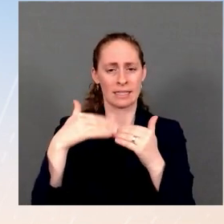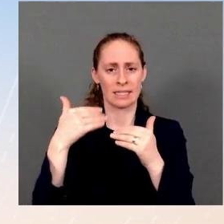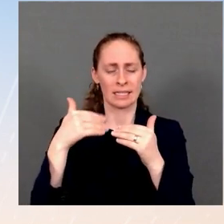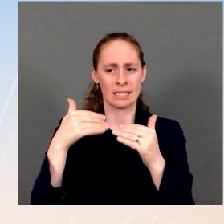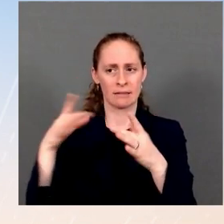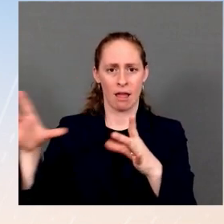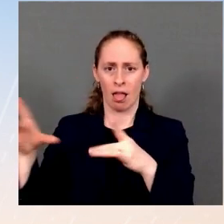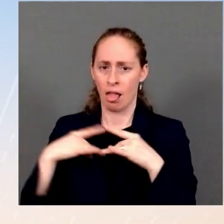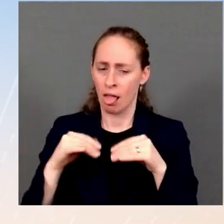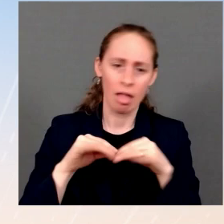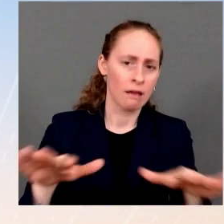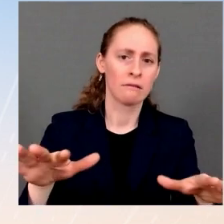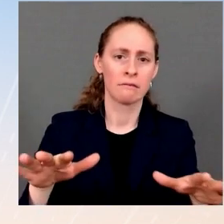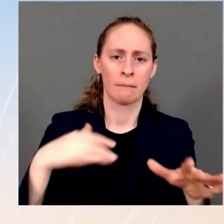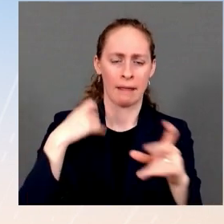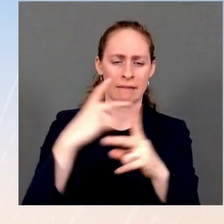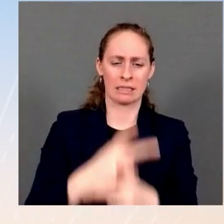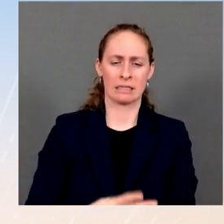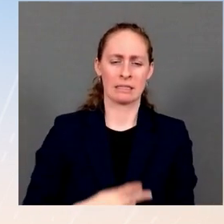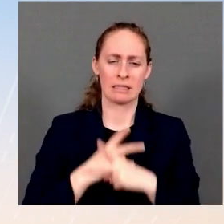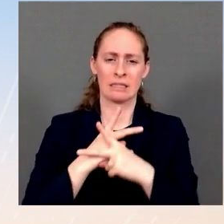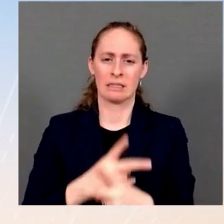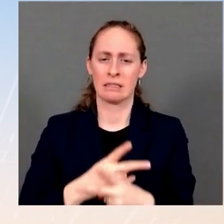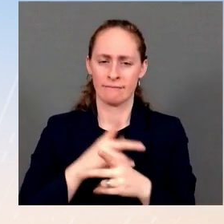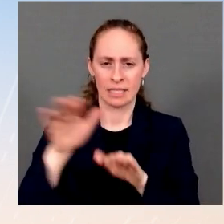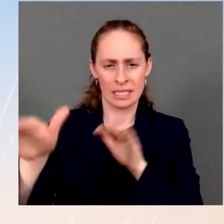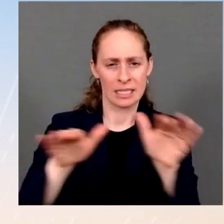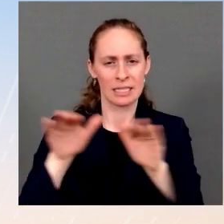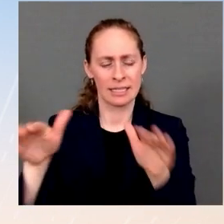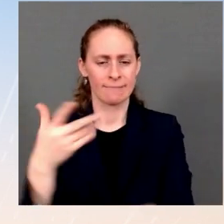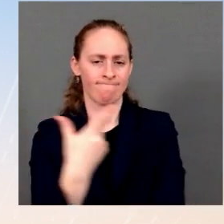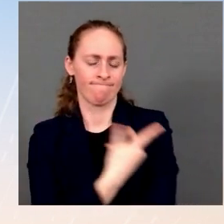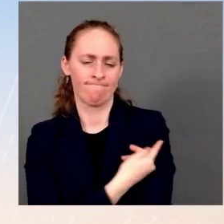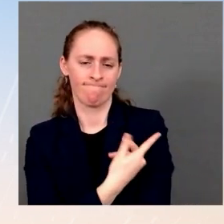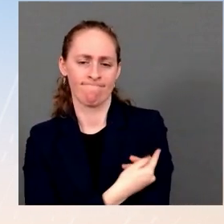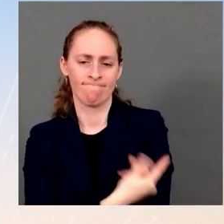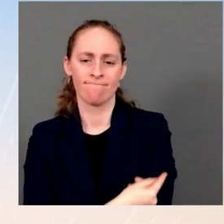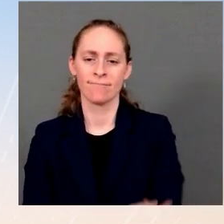and also boosted as quickly as we can. So -- so, we're just going to continue pushing forward